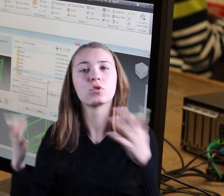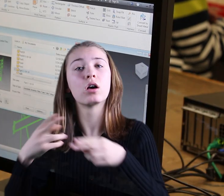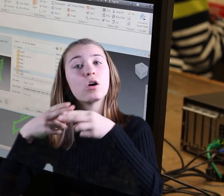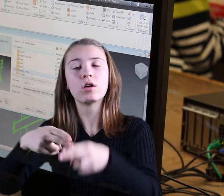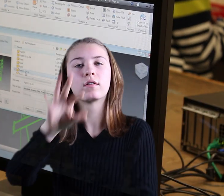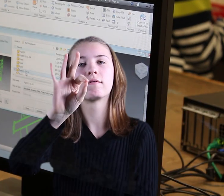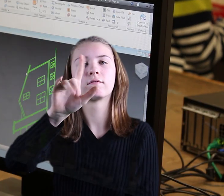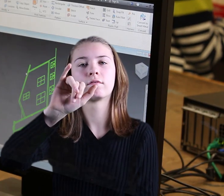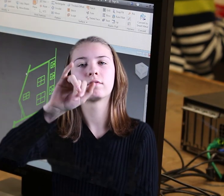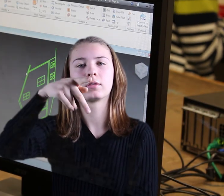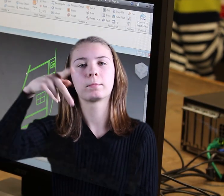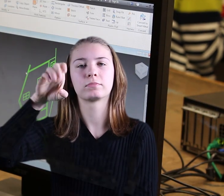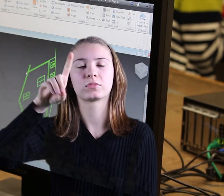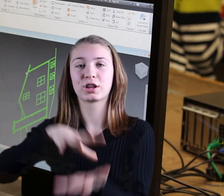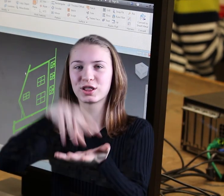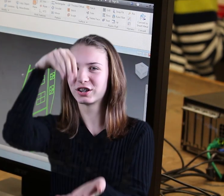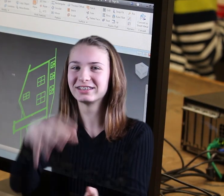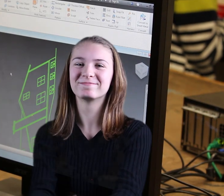calls Flipped Learning.